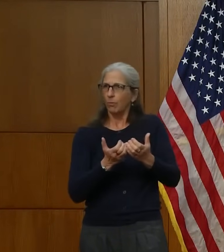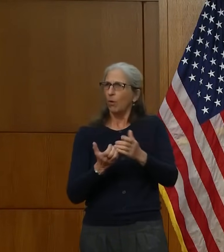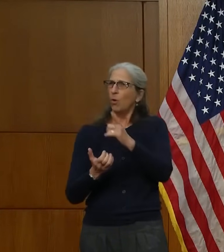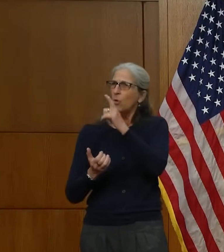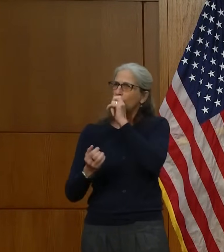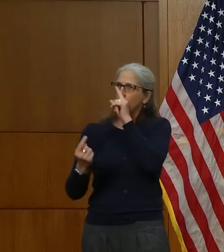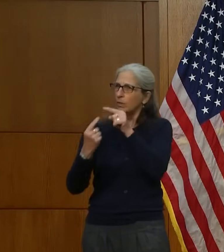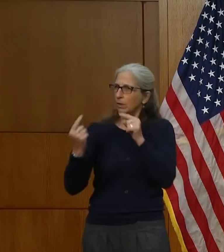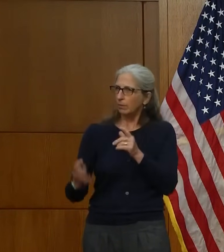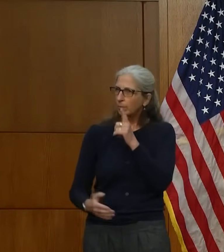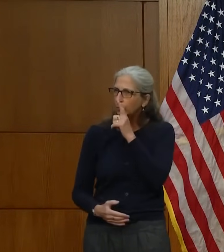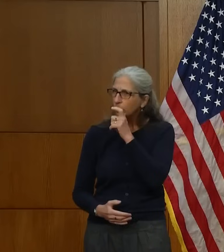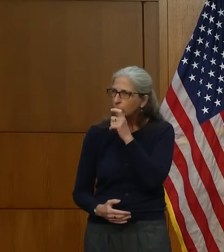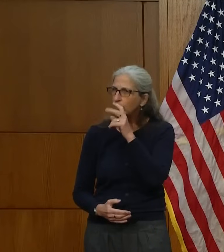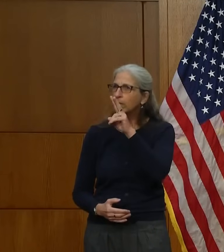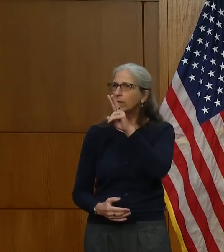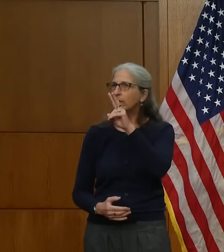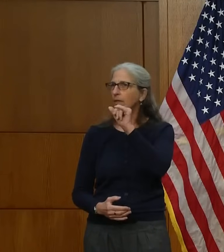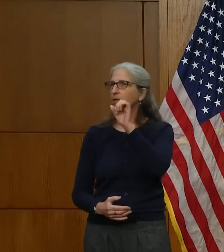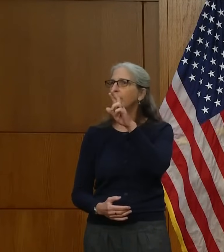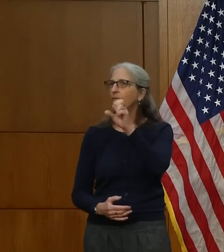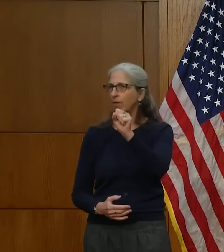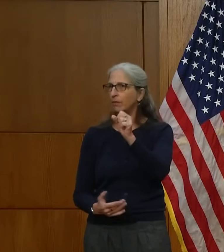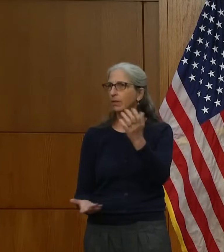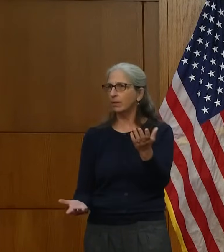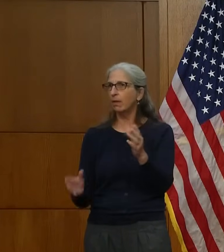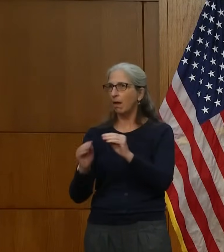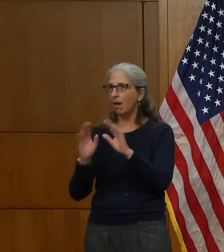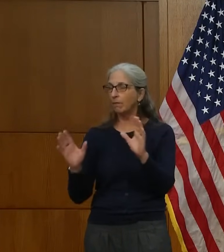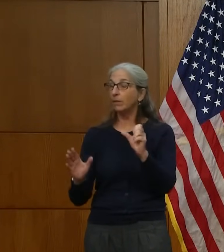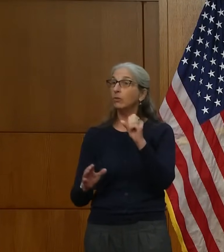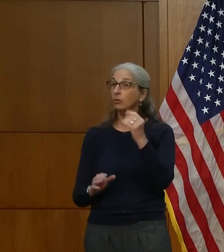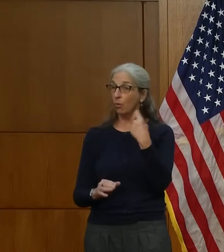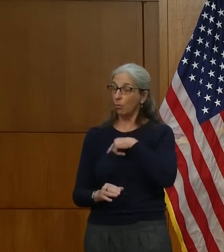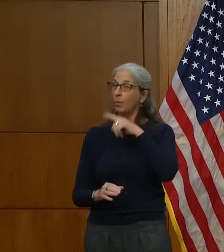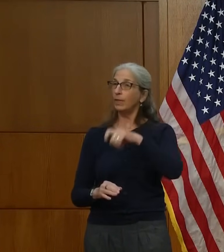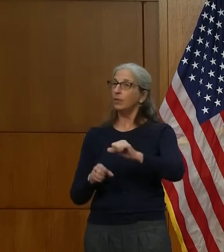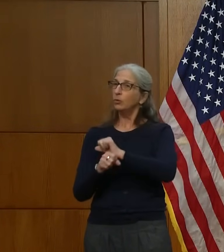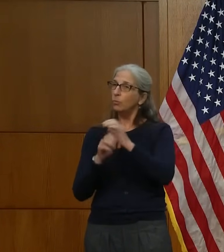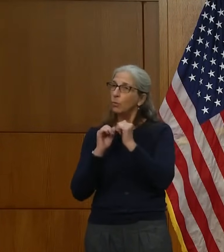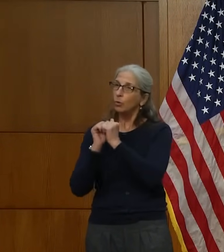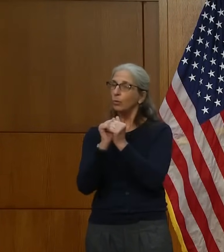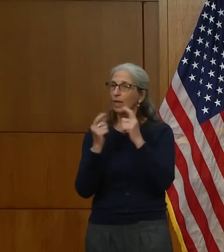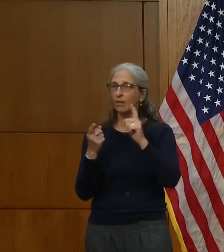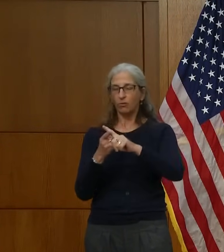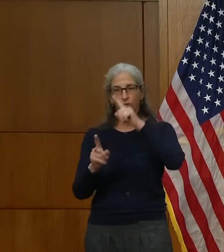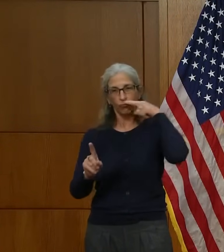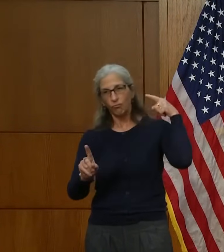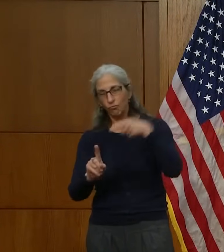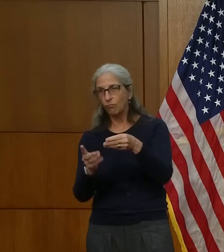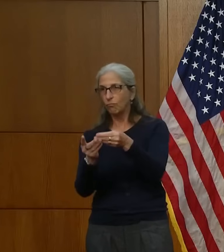GROUP OF VIRGINIANS AGAINST ANOTHER. THE ENEMY IS THE VIRUS.